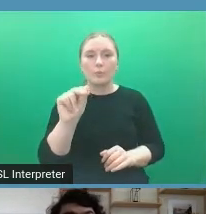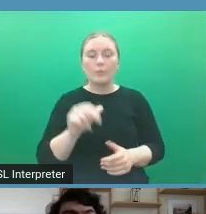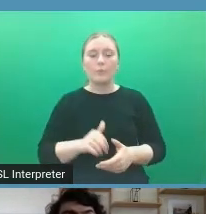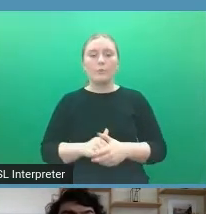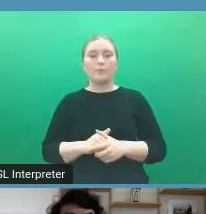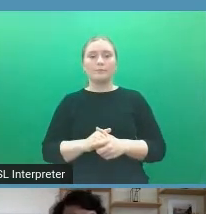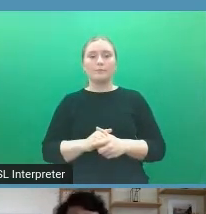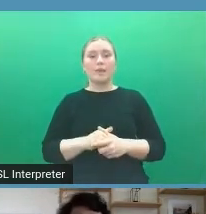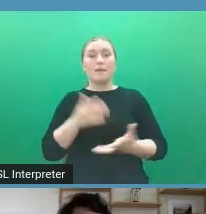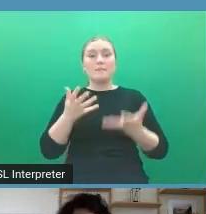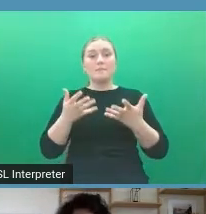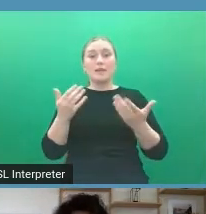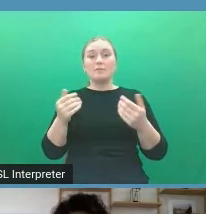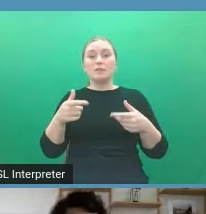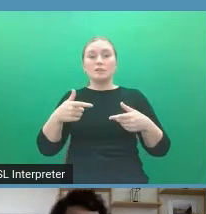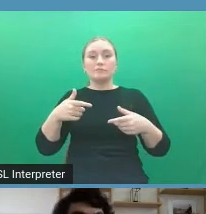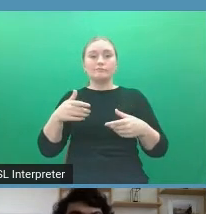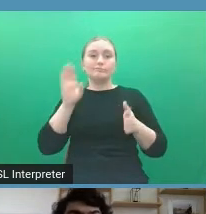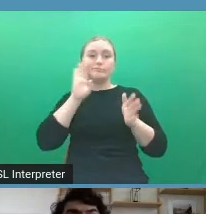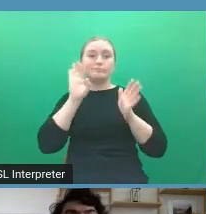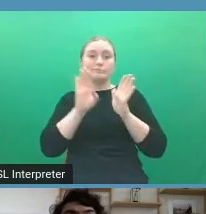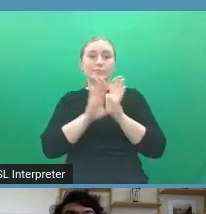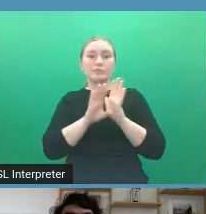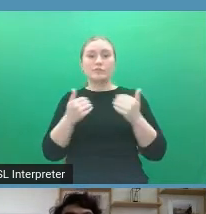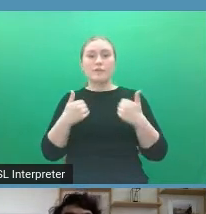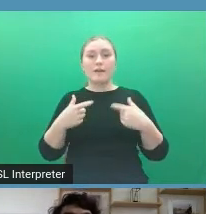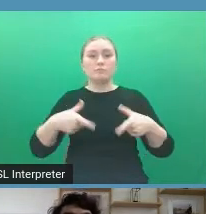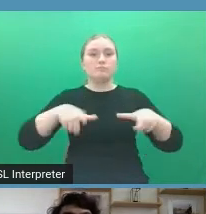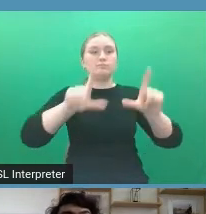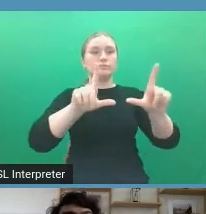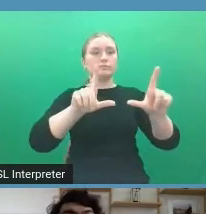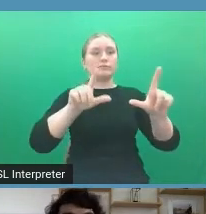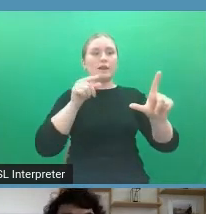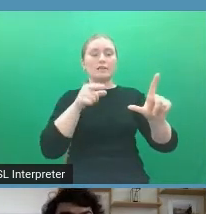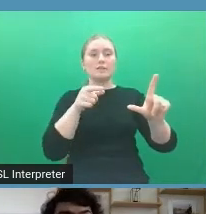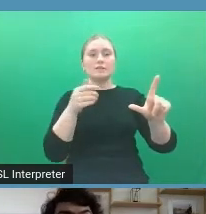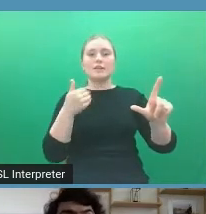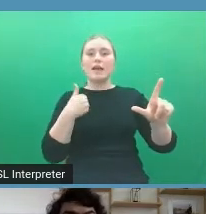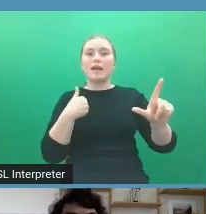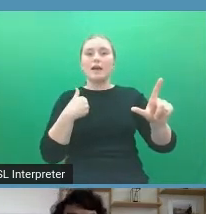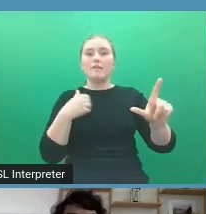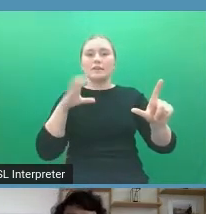it says something like Grand Canyon 2015 something like that, that's a caption. That's available for